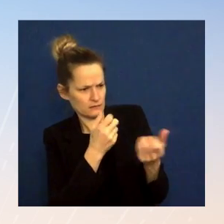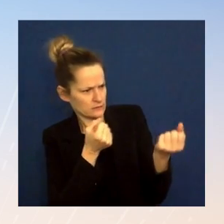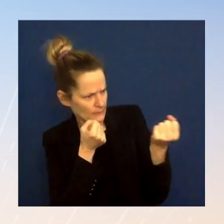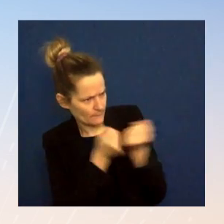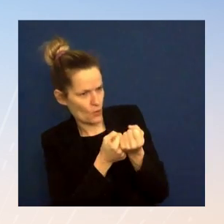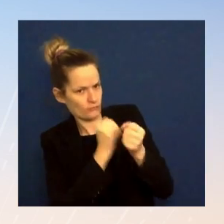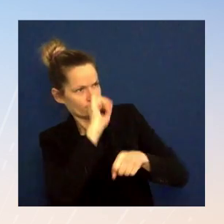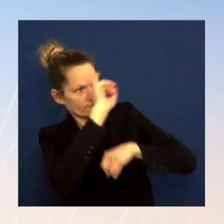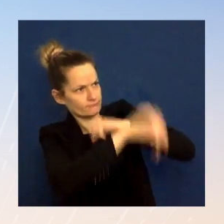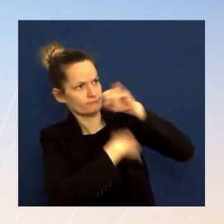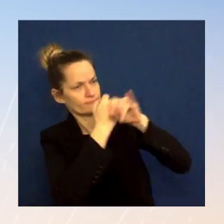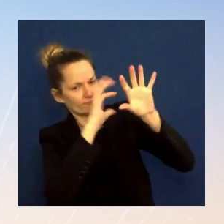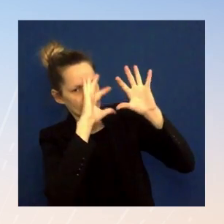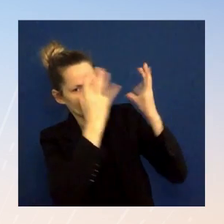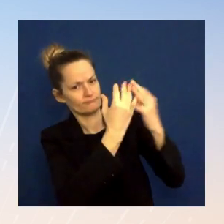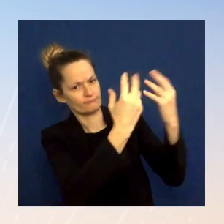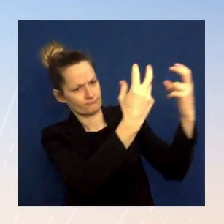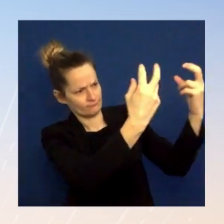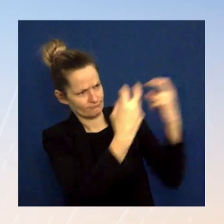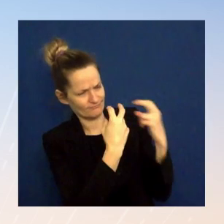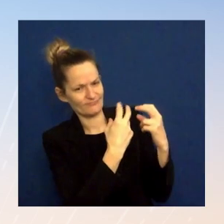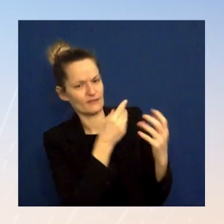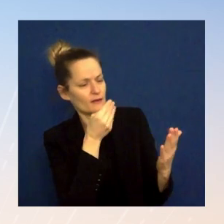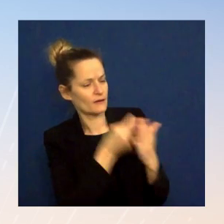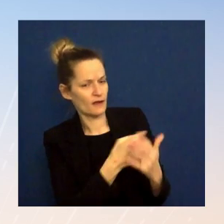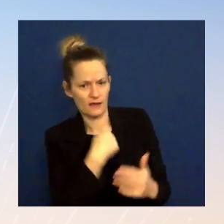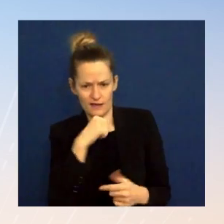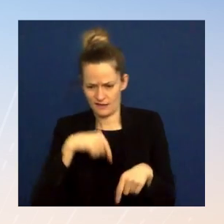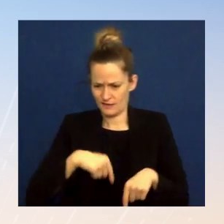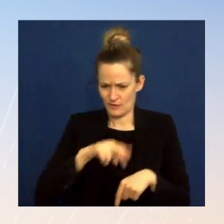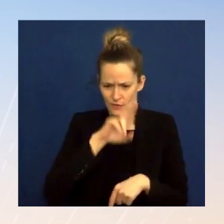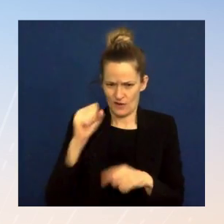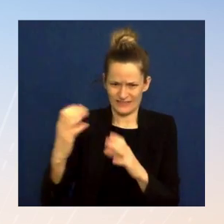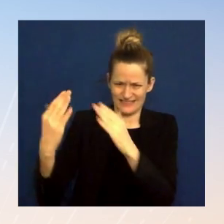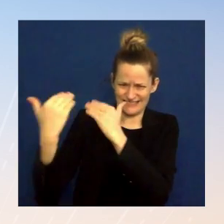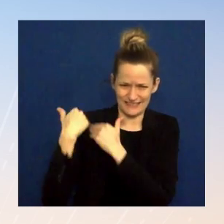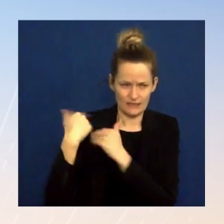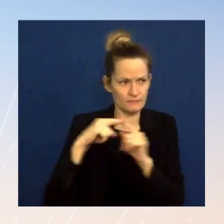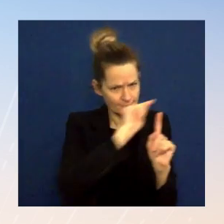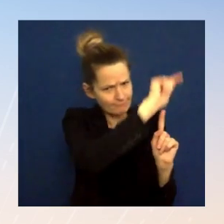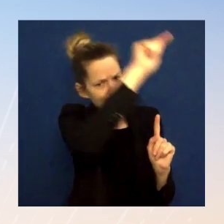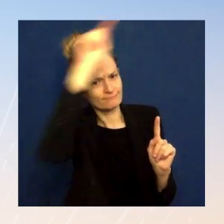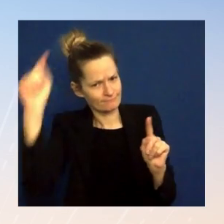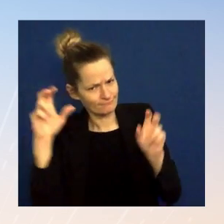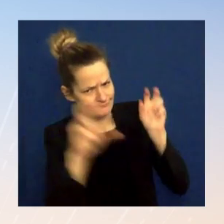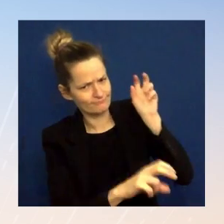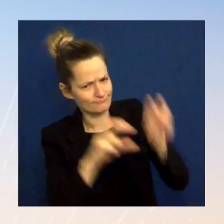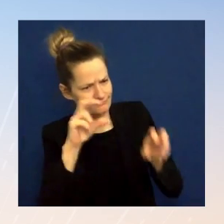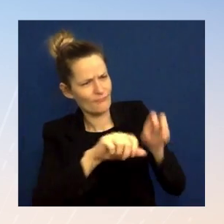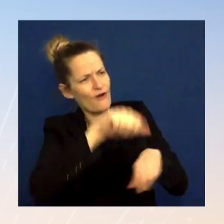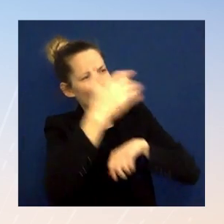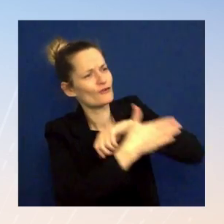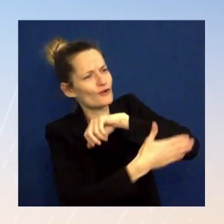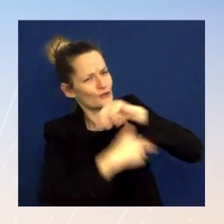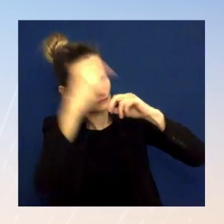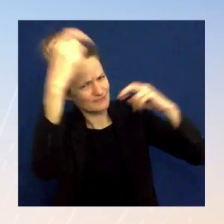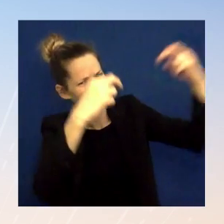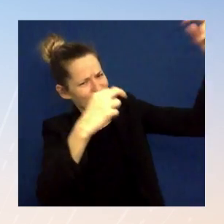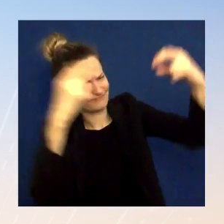but other countries that have a longstanding relationship with and role in Haiti's development also need to step up as well.